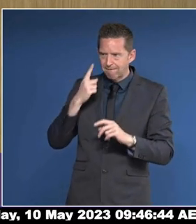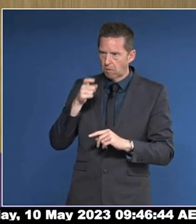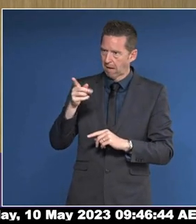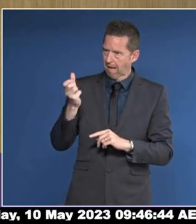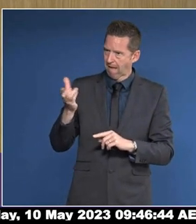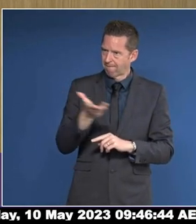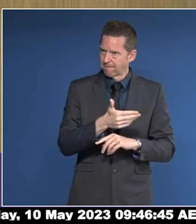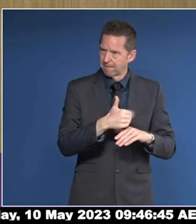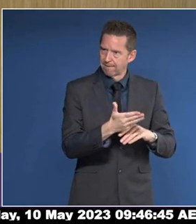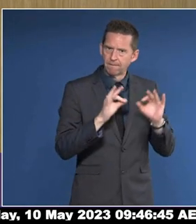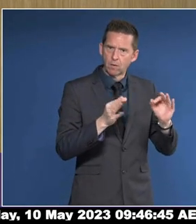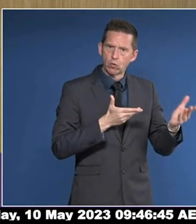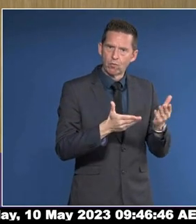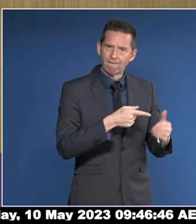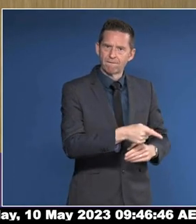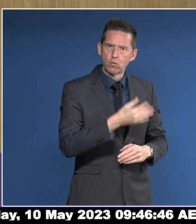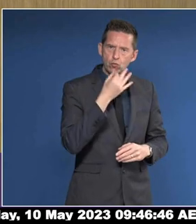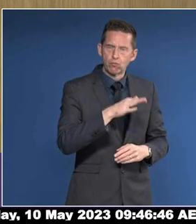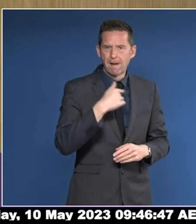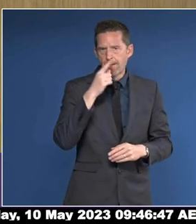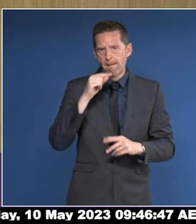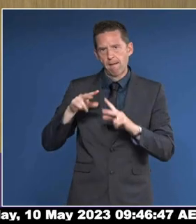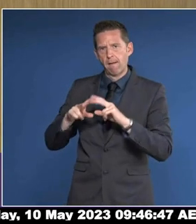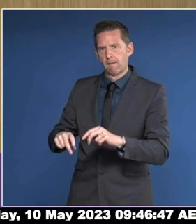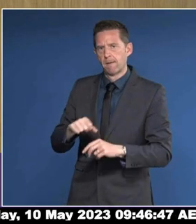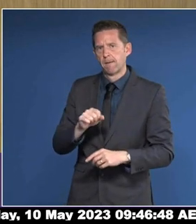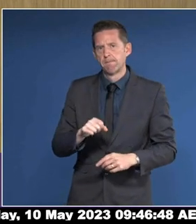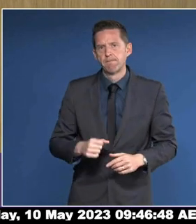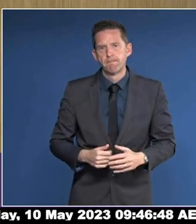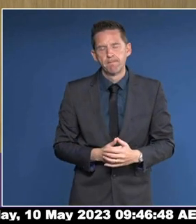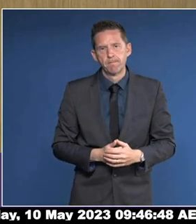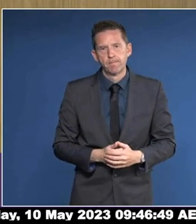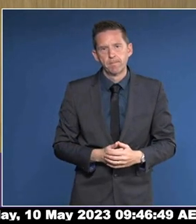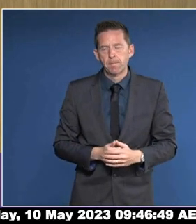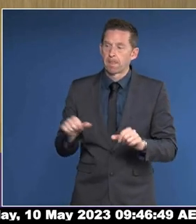Right. I want to take you back to paragraph 29